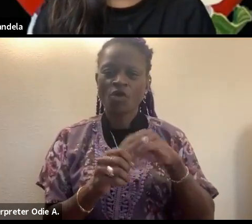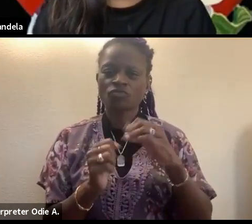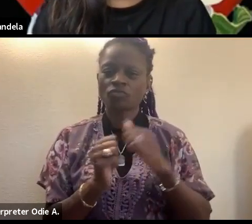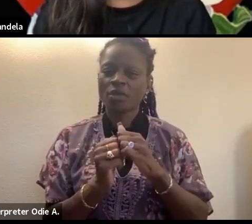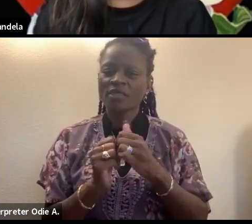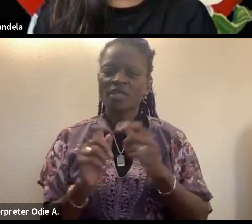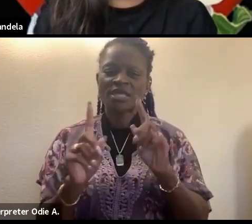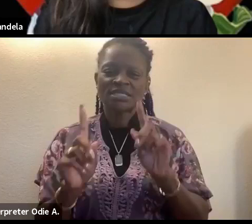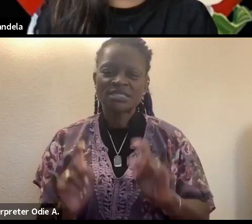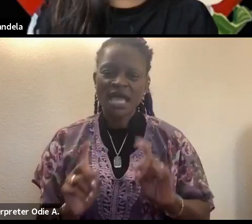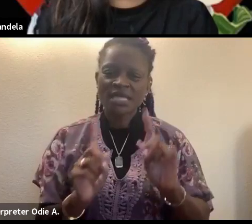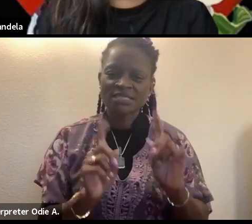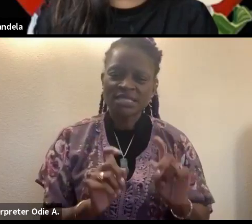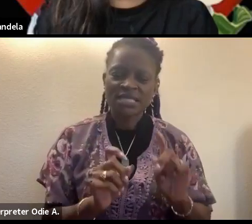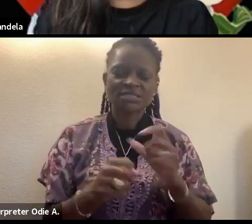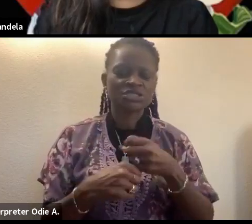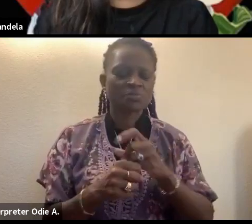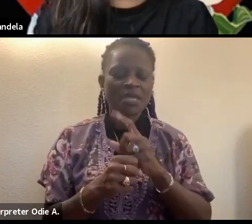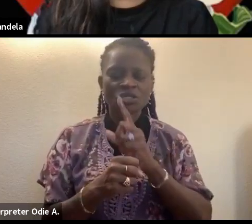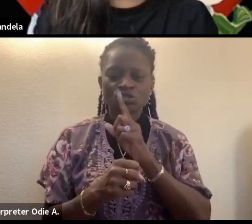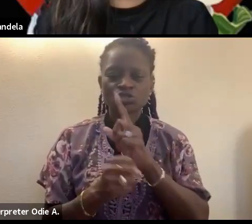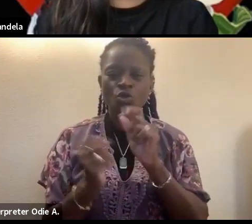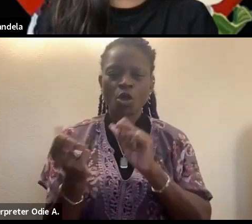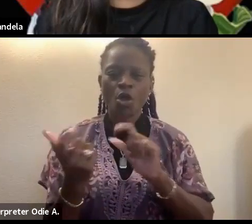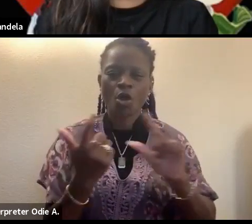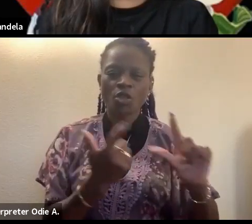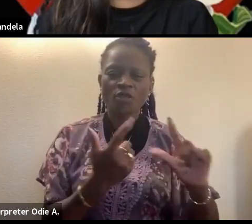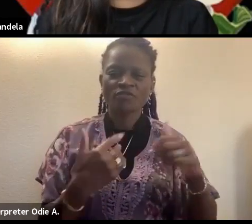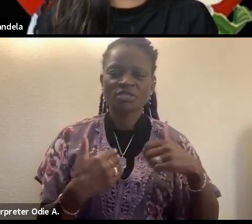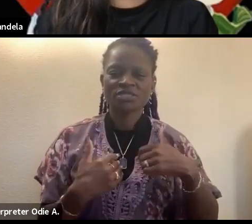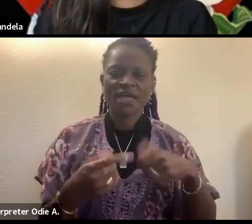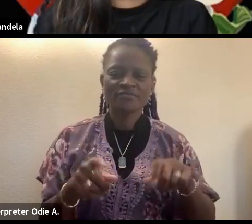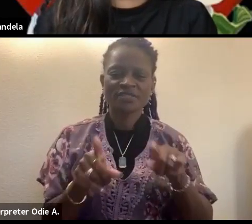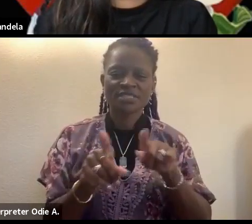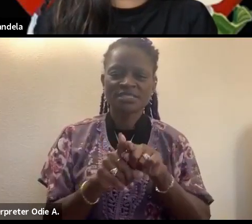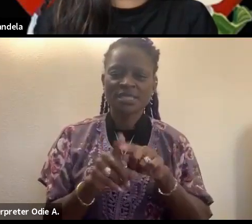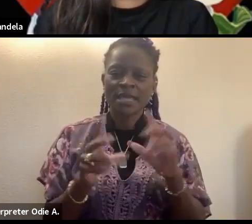all have the same message and able to distribute that out to our communities.